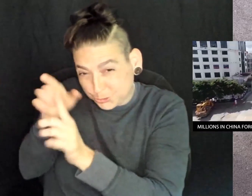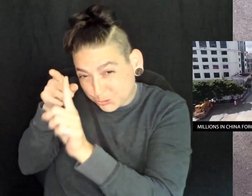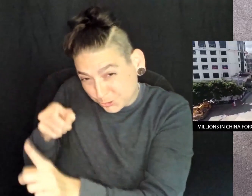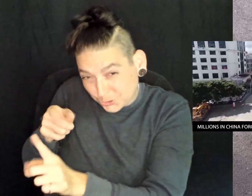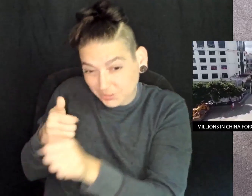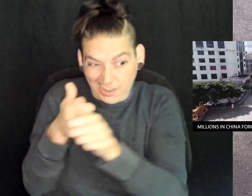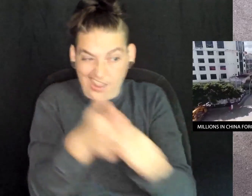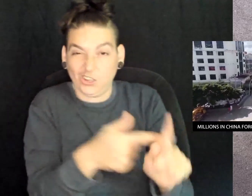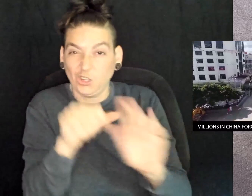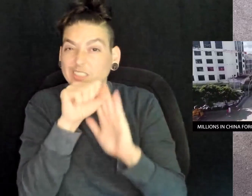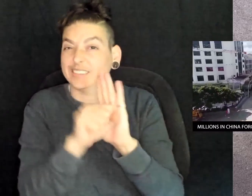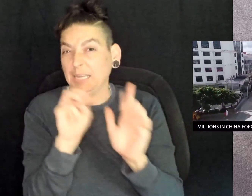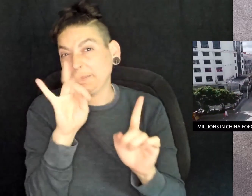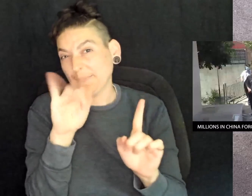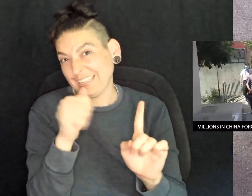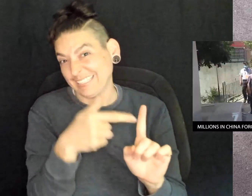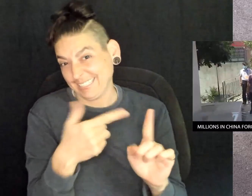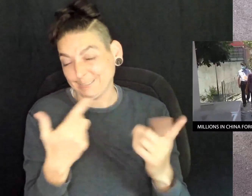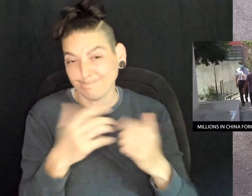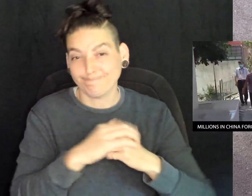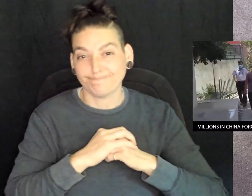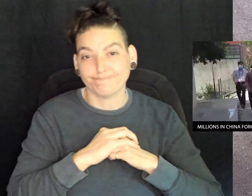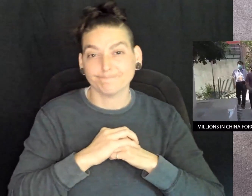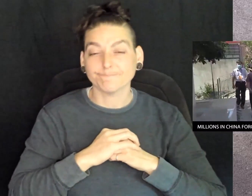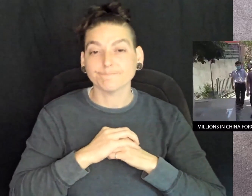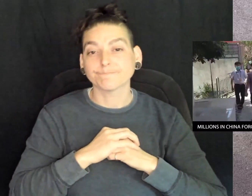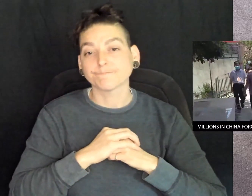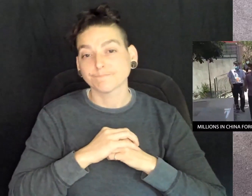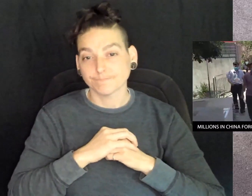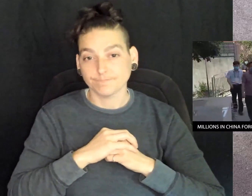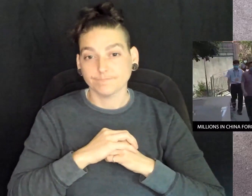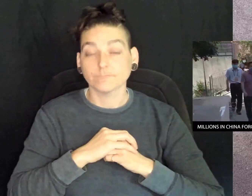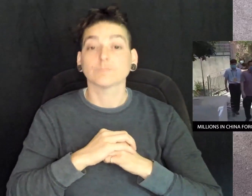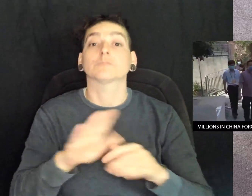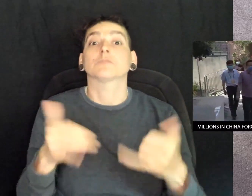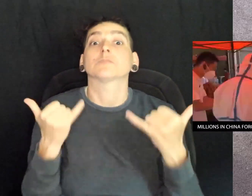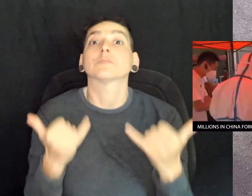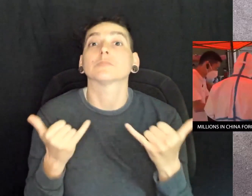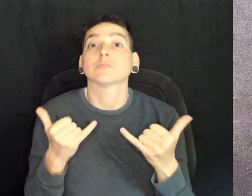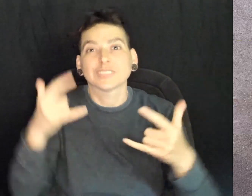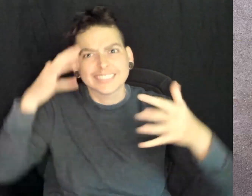and is the first resurgence of the virus through school according to state media